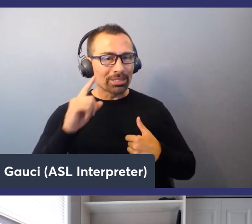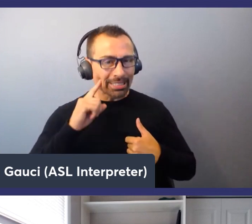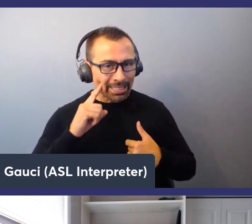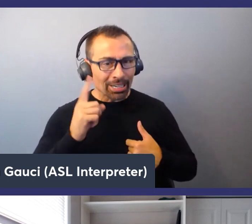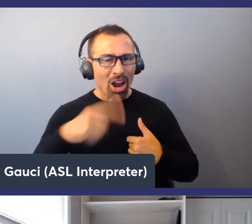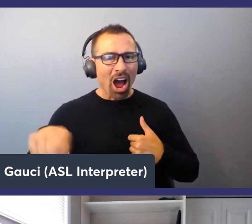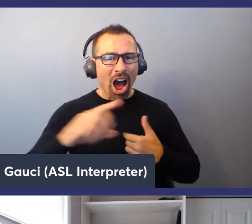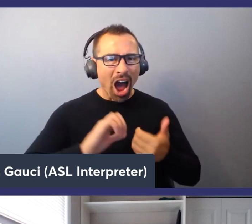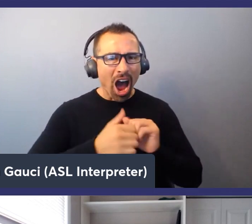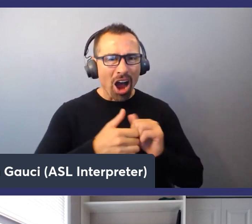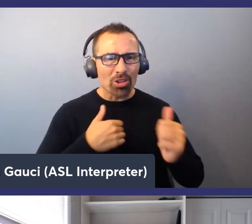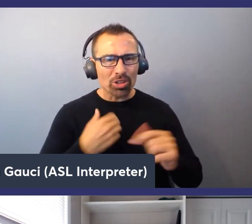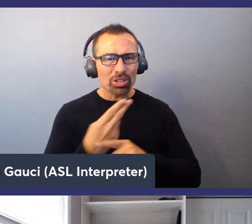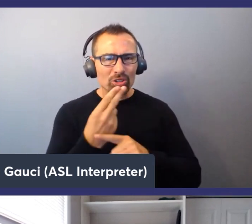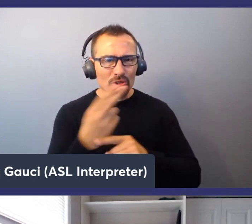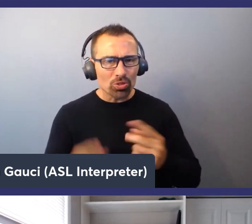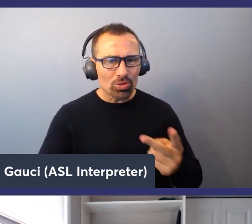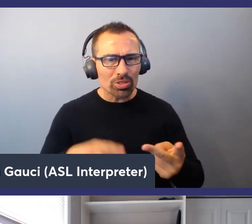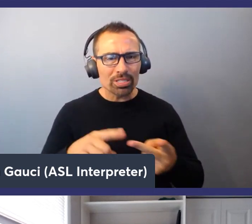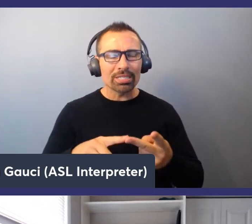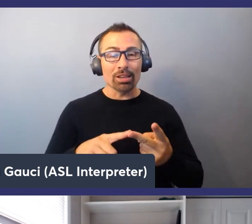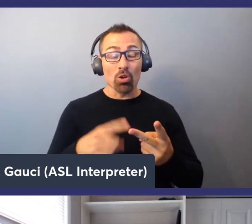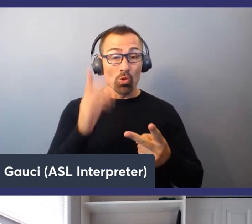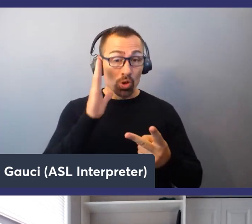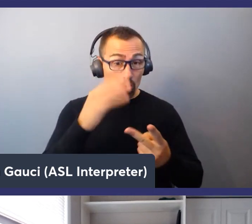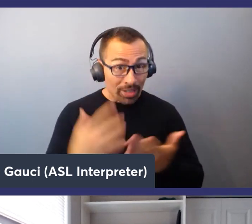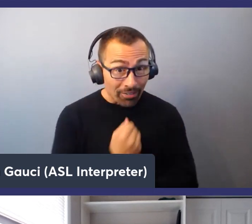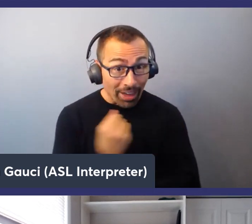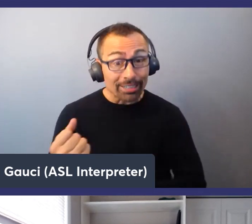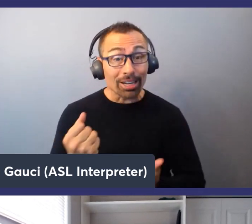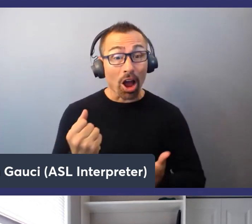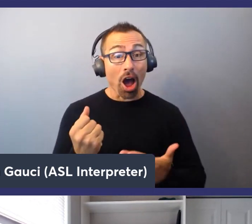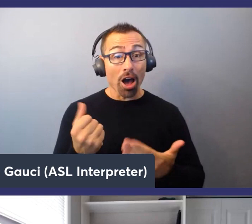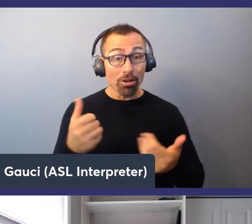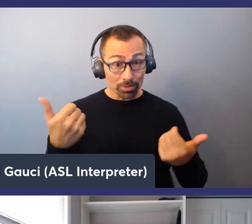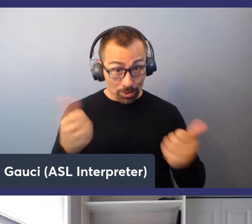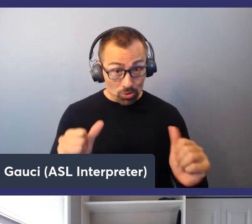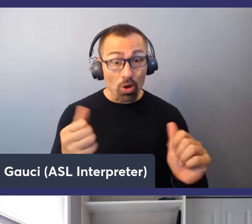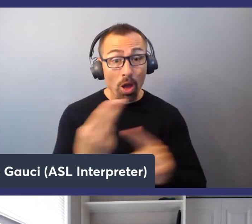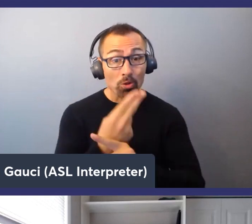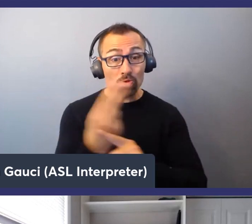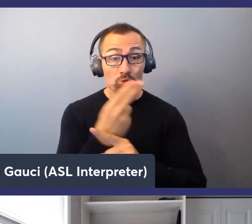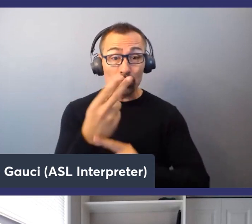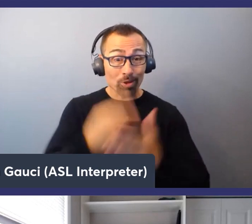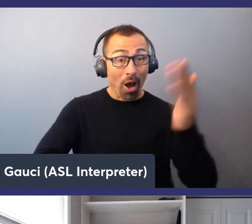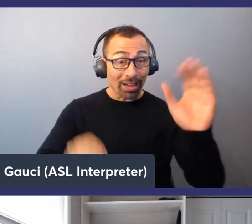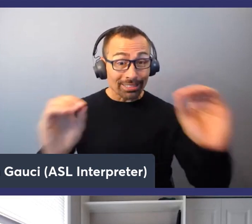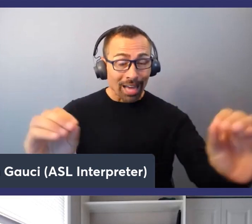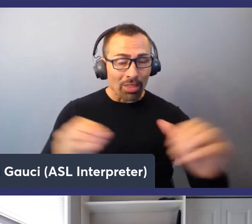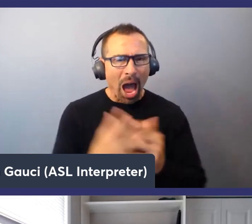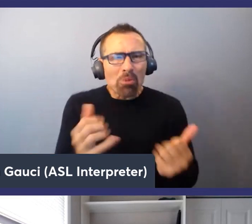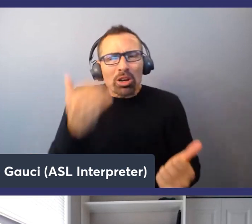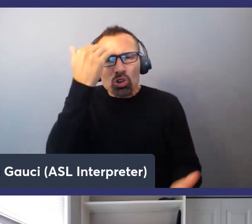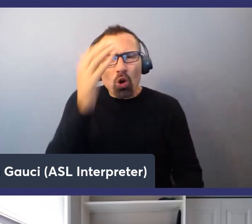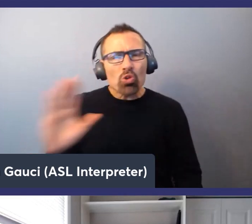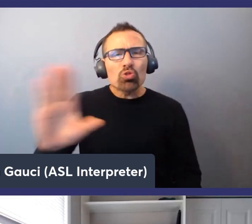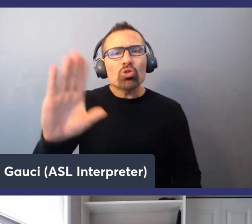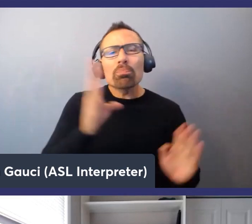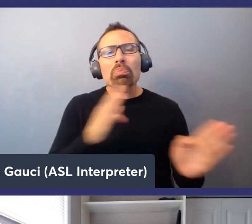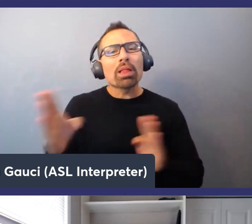and we just really wanna hear what you're doing with it or what you're planning on doing with it. Well, Dave, I really appreciate you being here